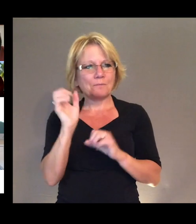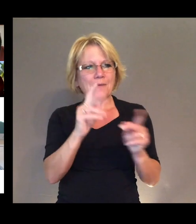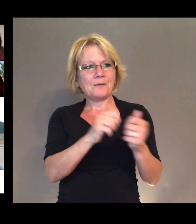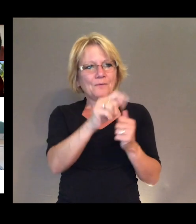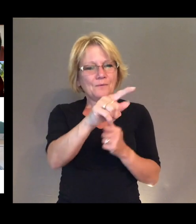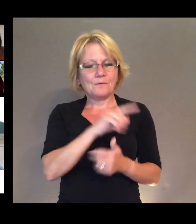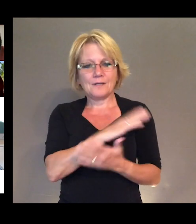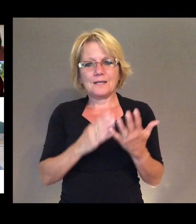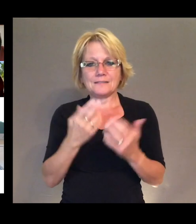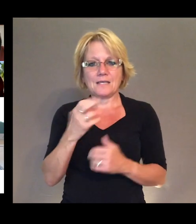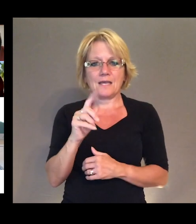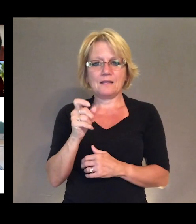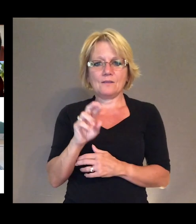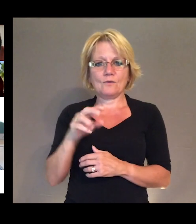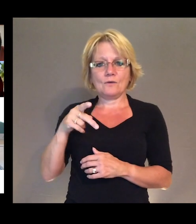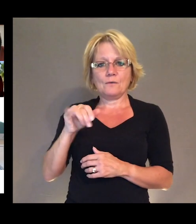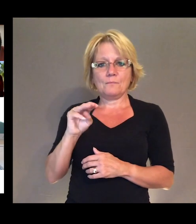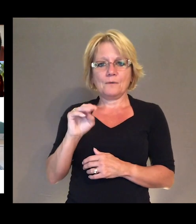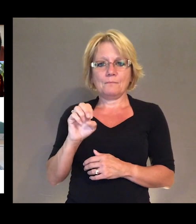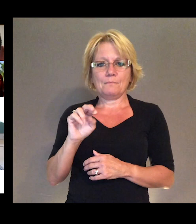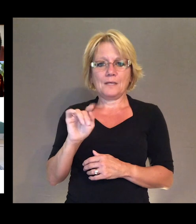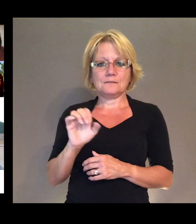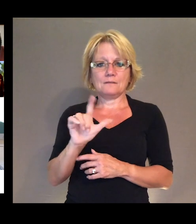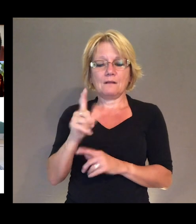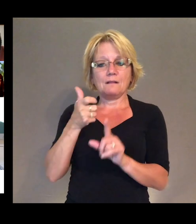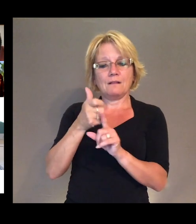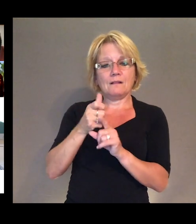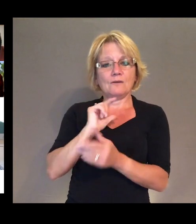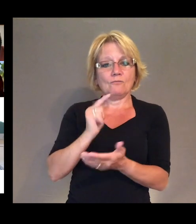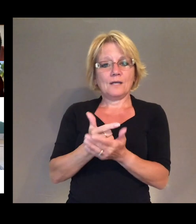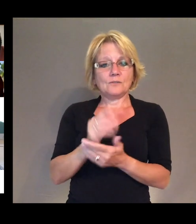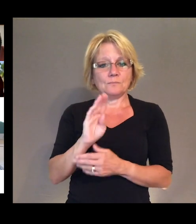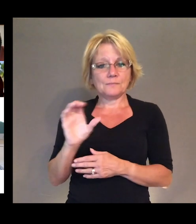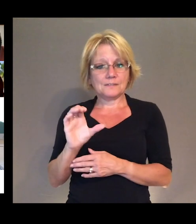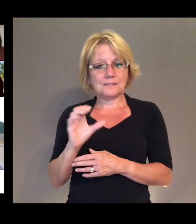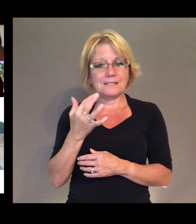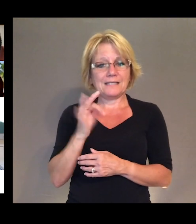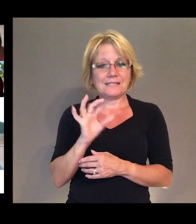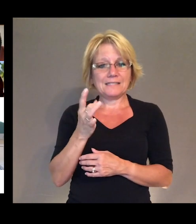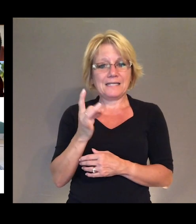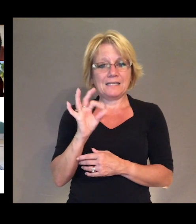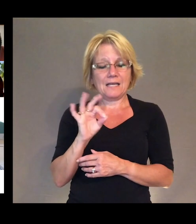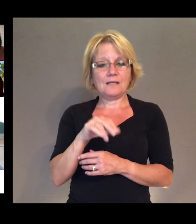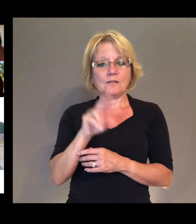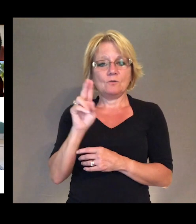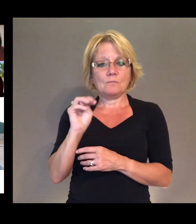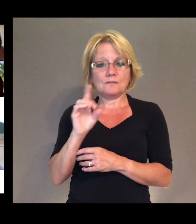Heather is a graduate of Bristol Community College in 1989 and UMass Dartmouth in 91.